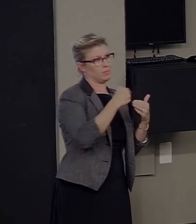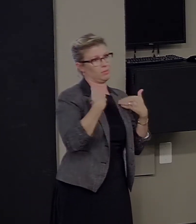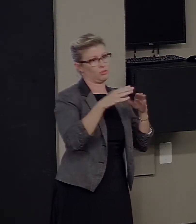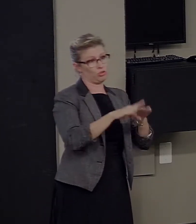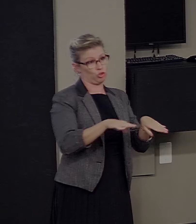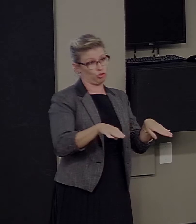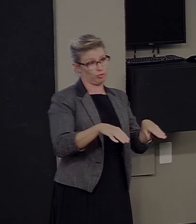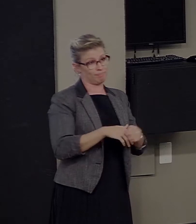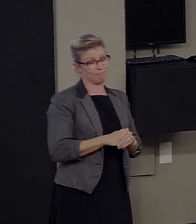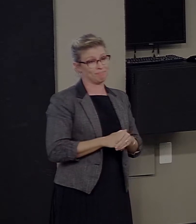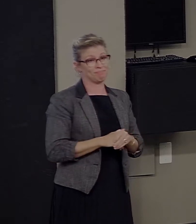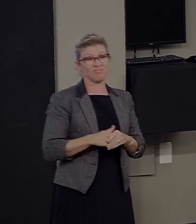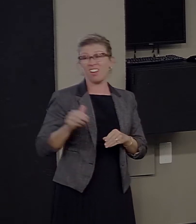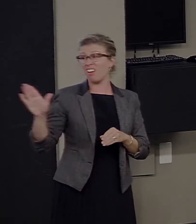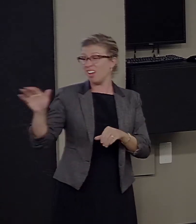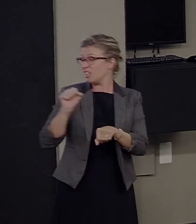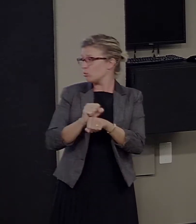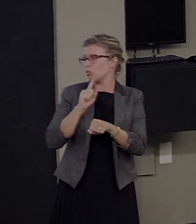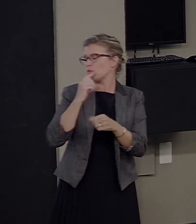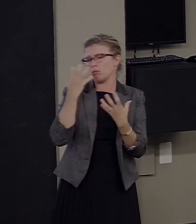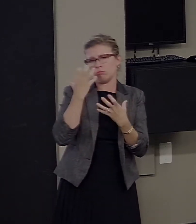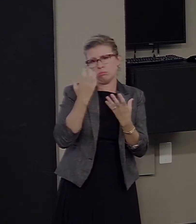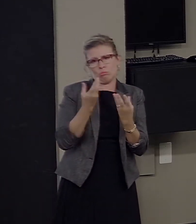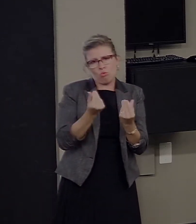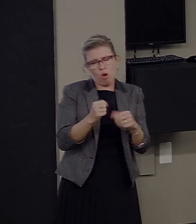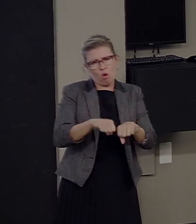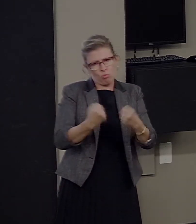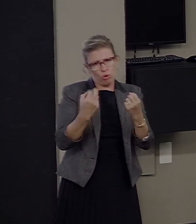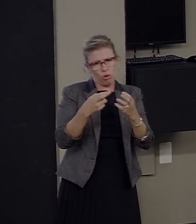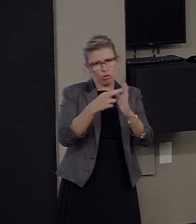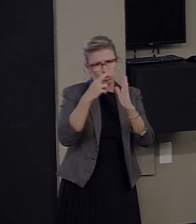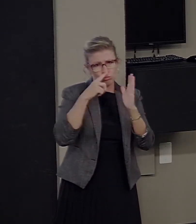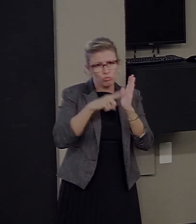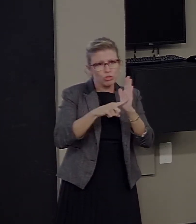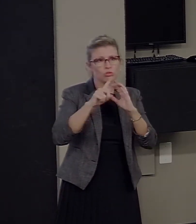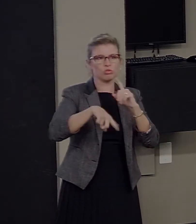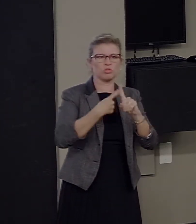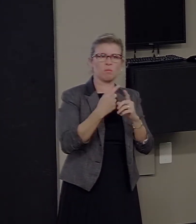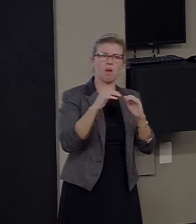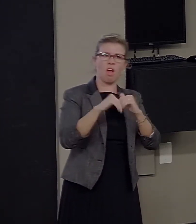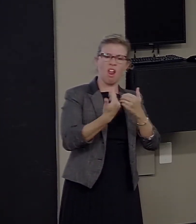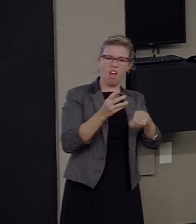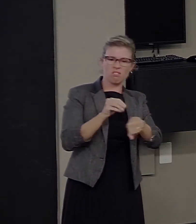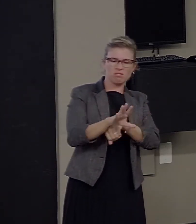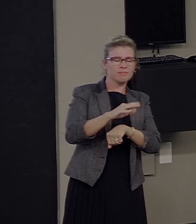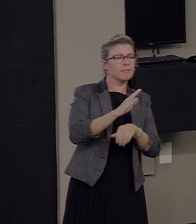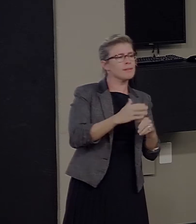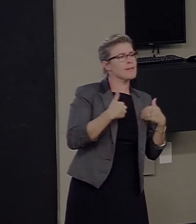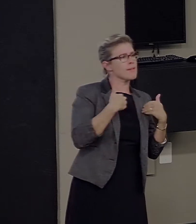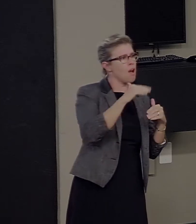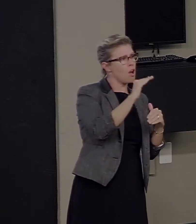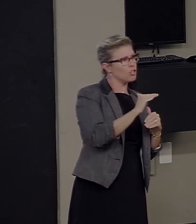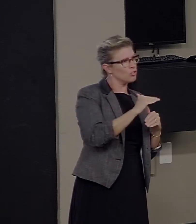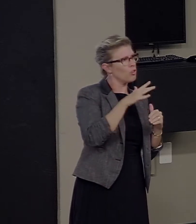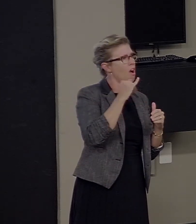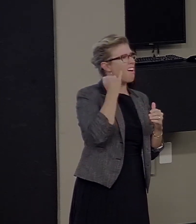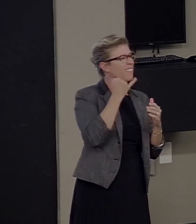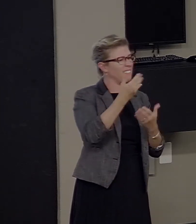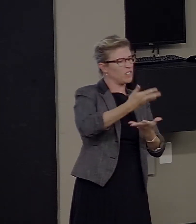His ground-breaking research about the effects of social deprivation on the developing child is truly one of a kind.